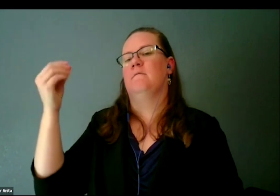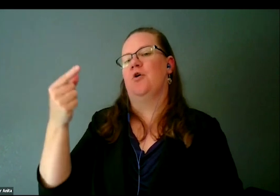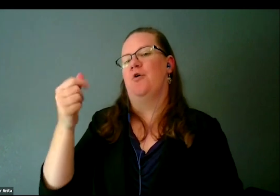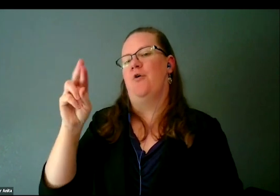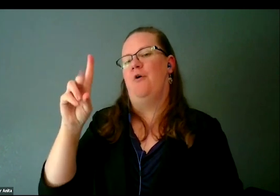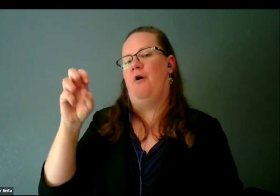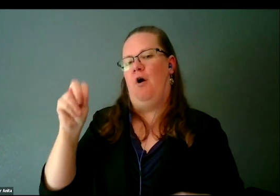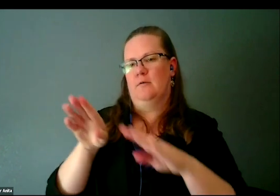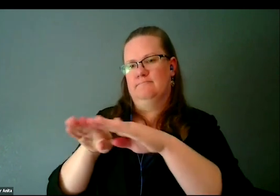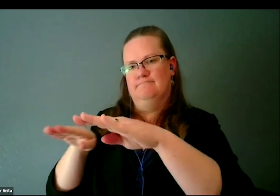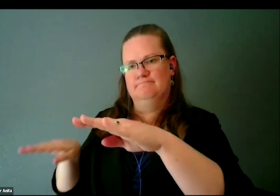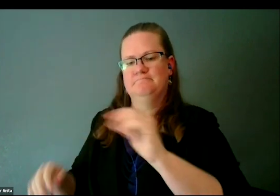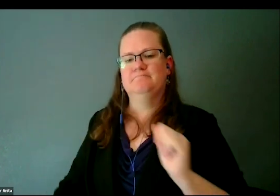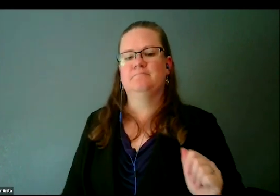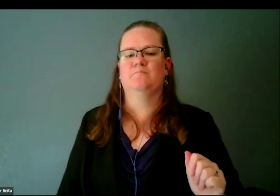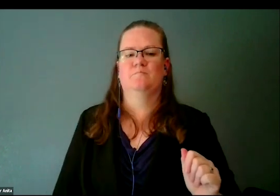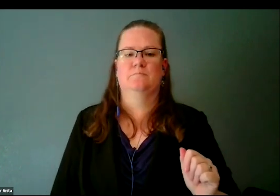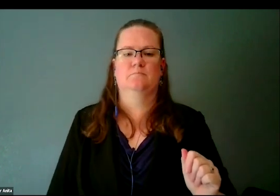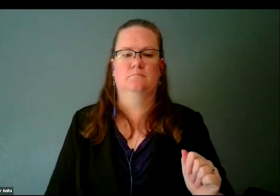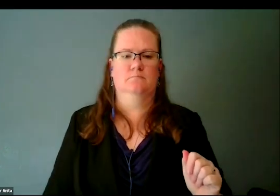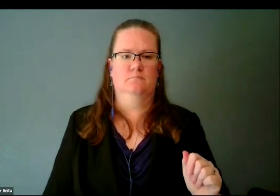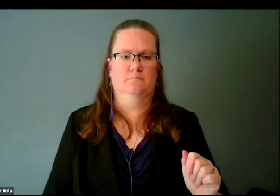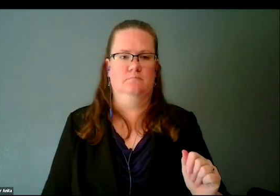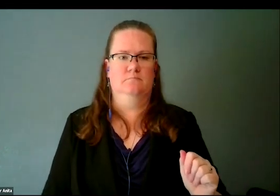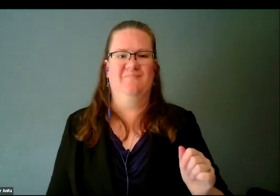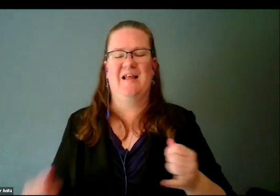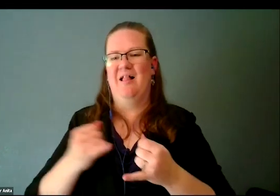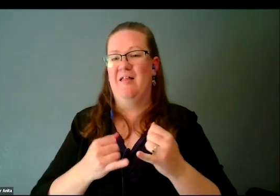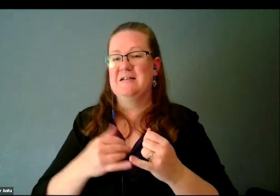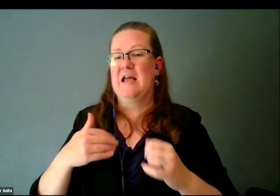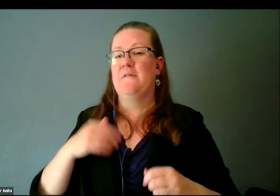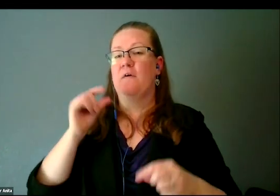Then, finally, I have some loose ends. I have some little tiny mini braillers